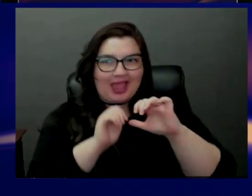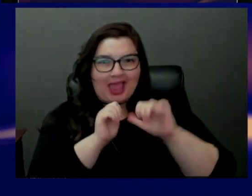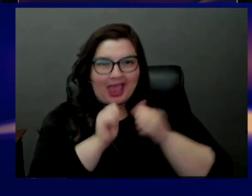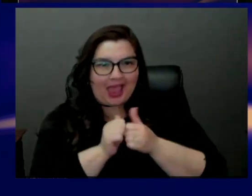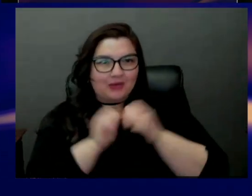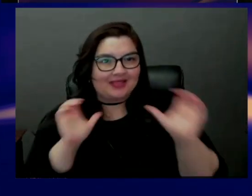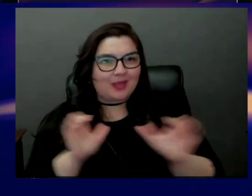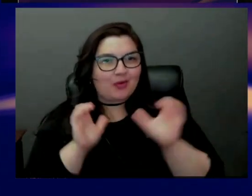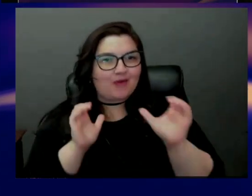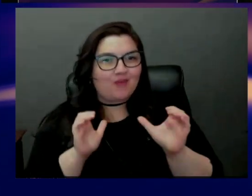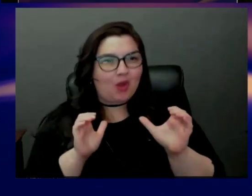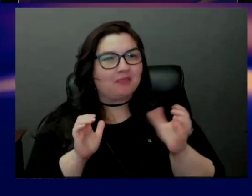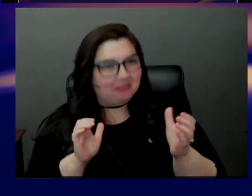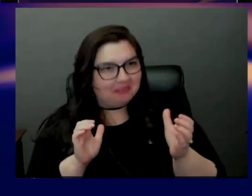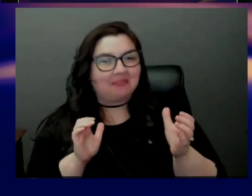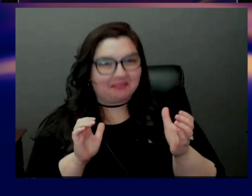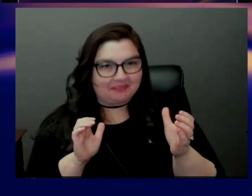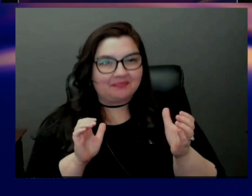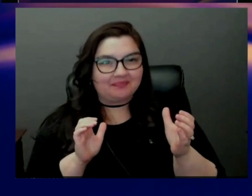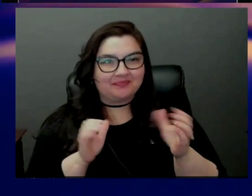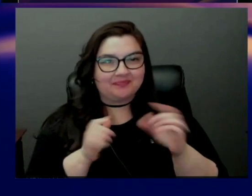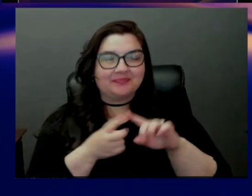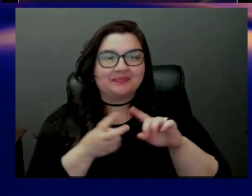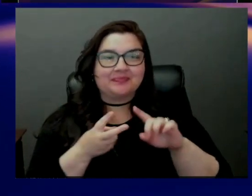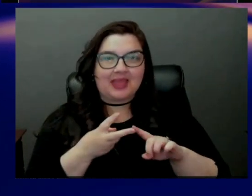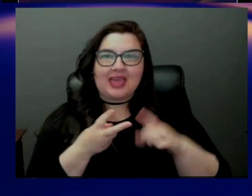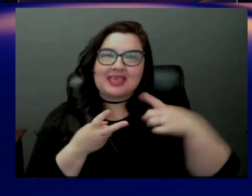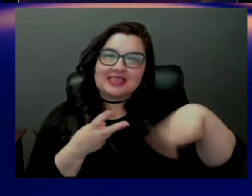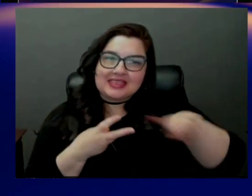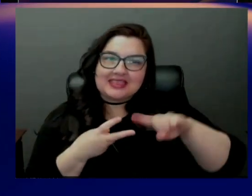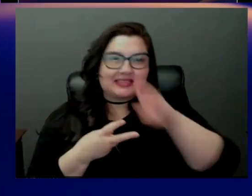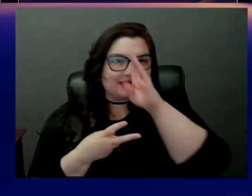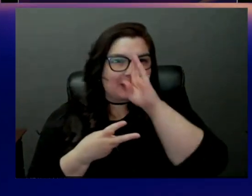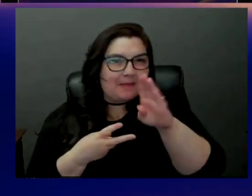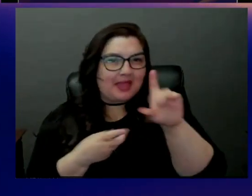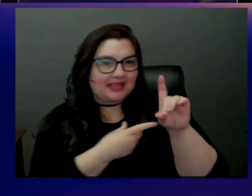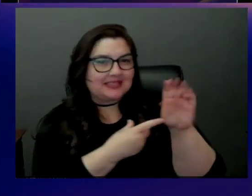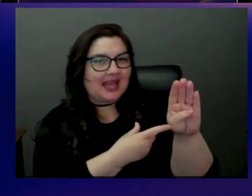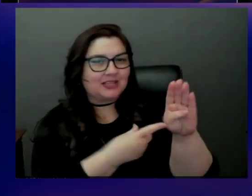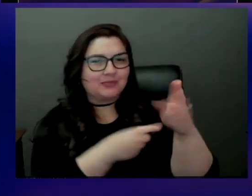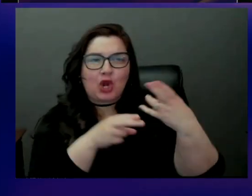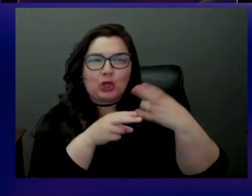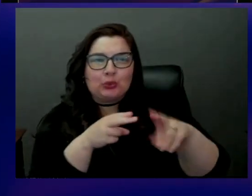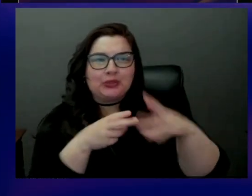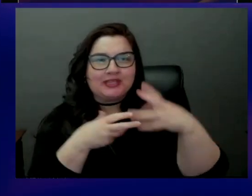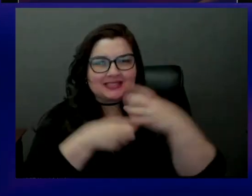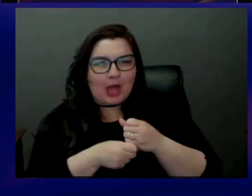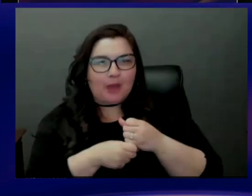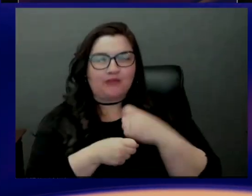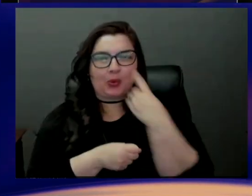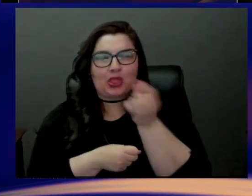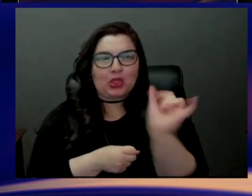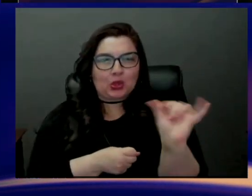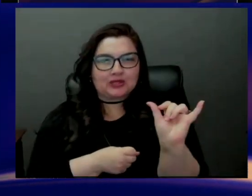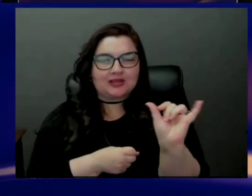So this main dashboard center kind of gives me a quick summary of what that looks like. Got it, so you're able to one second,